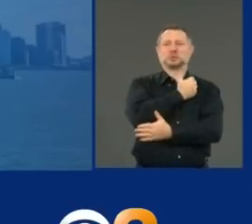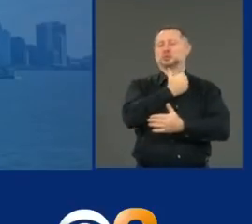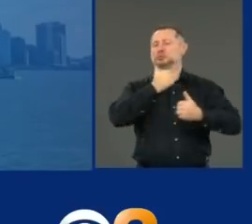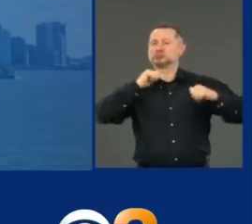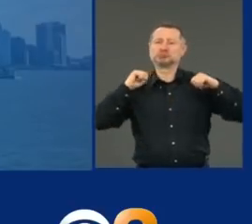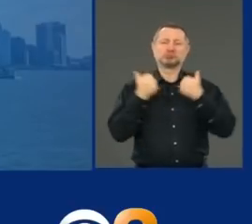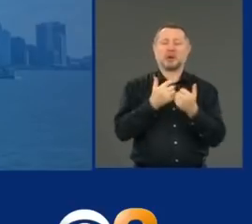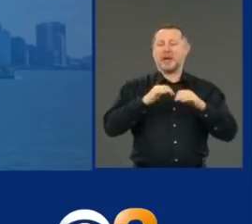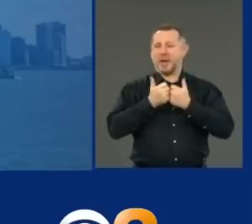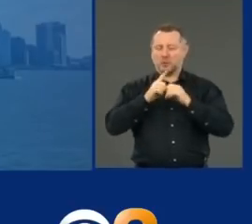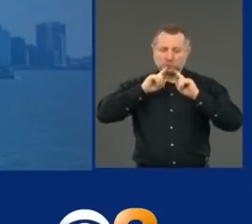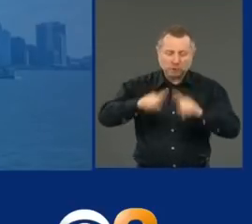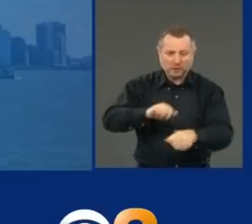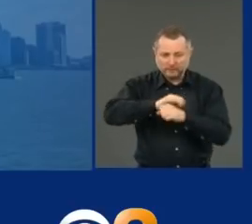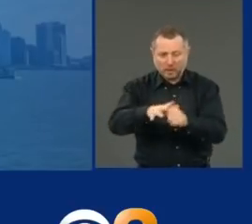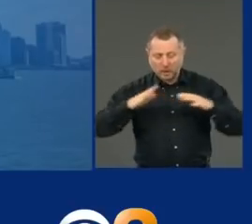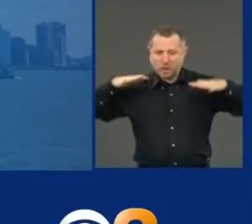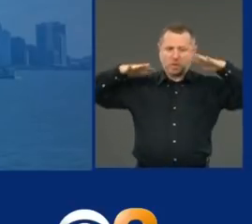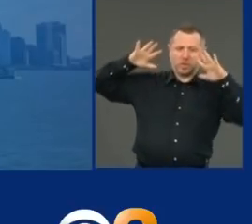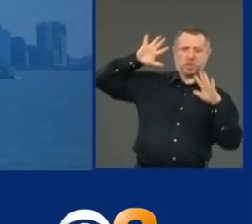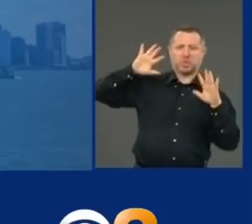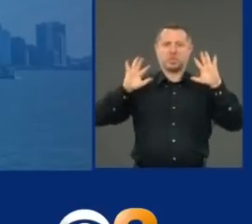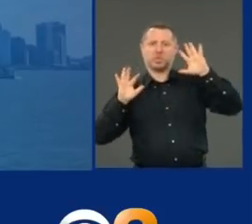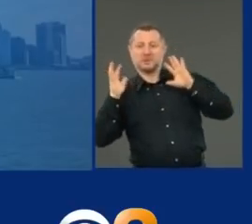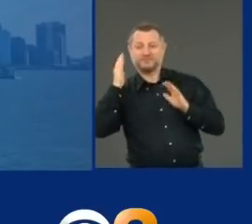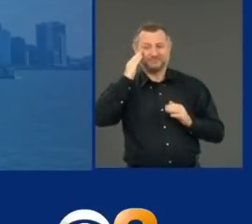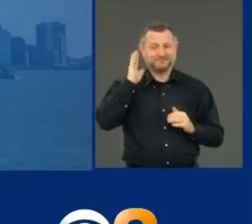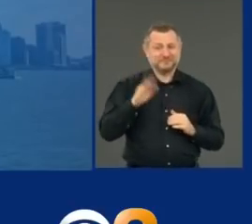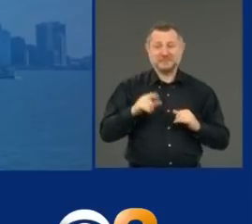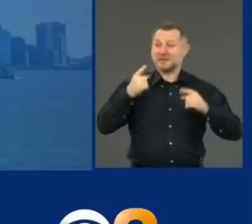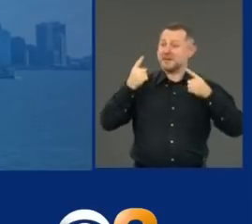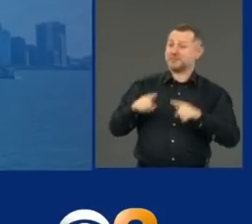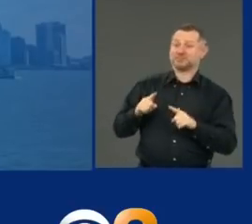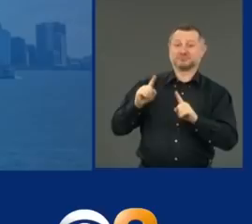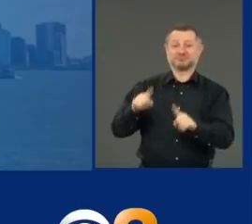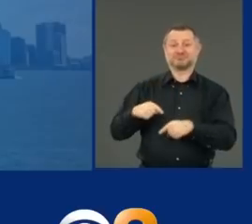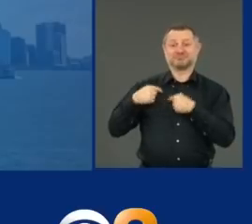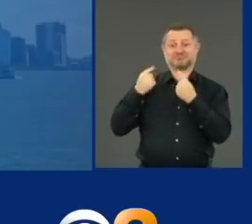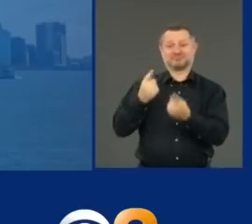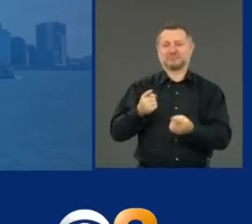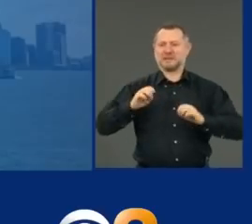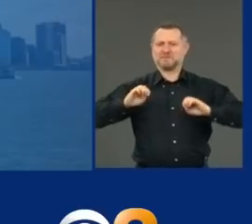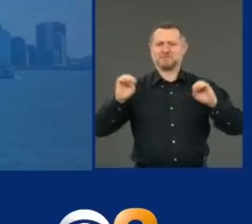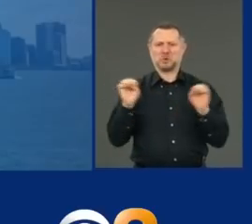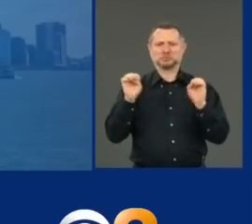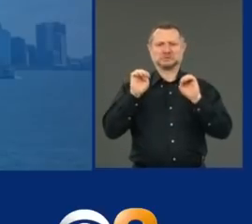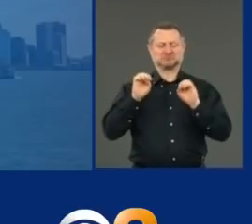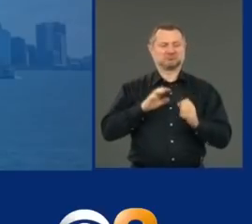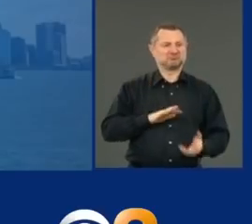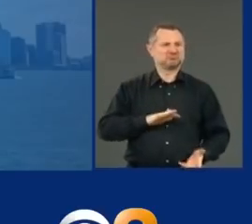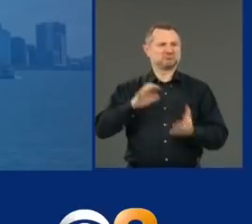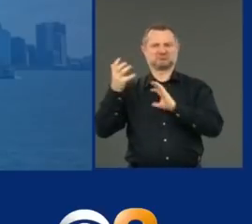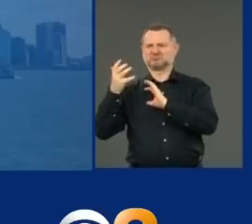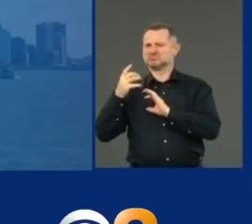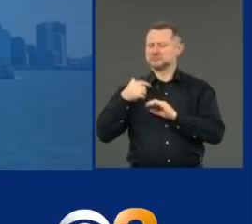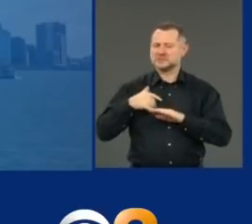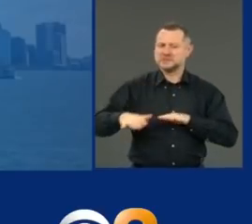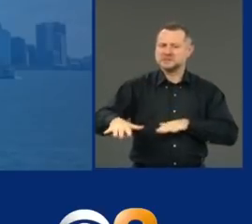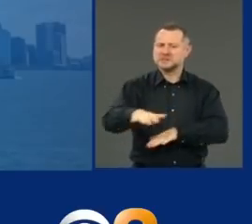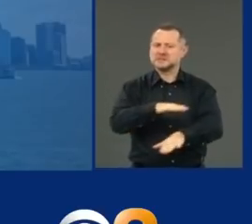DOING, WE ARE WRITING HISTORY FOR A WHOLE MODERN DAY GOVERNMENT AND SOCIETAL